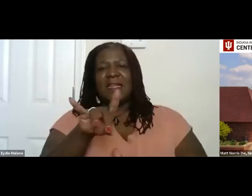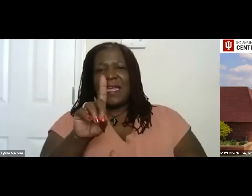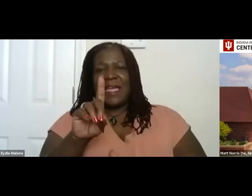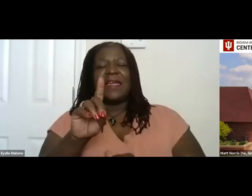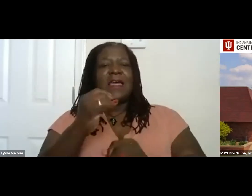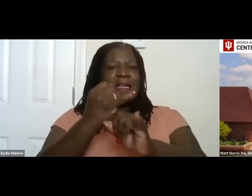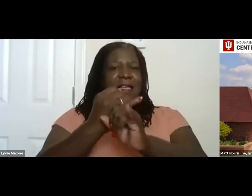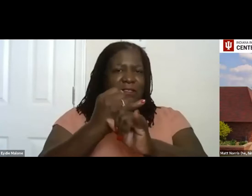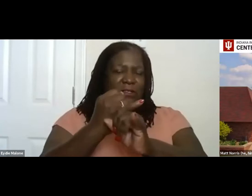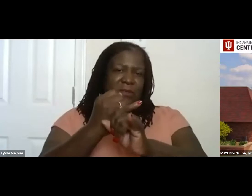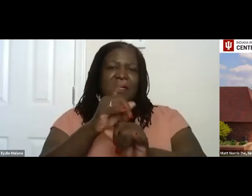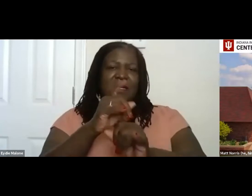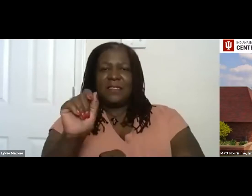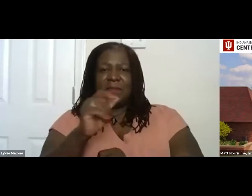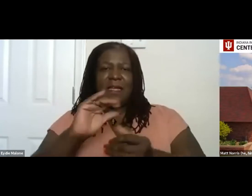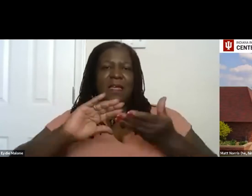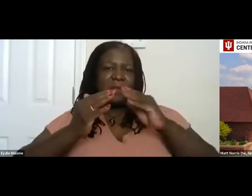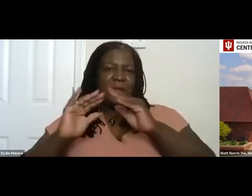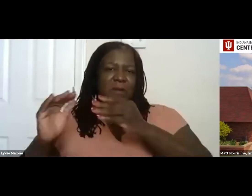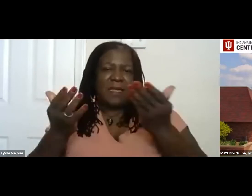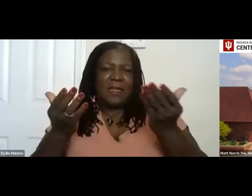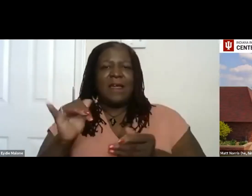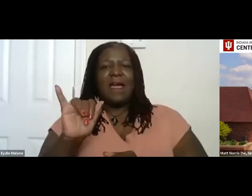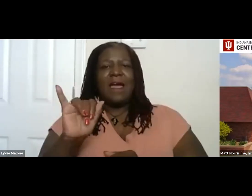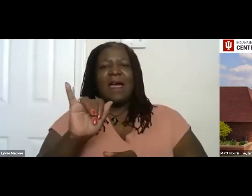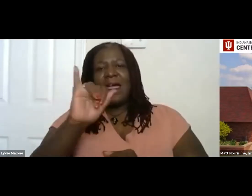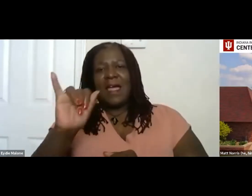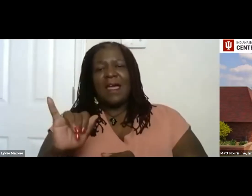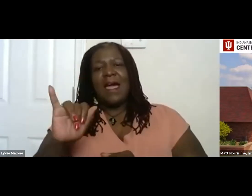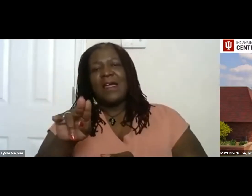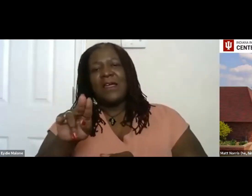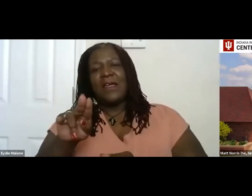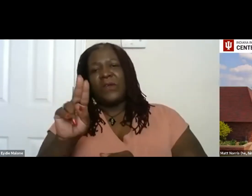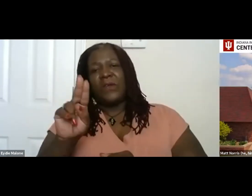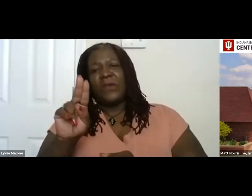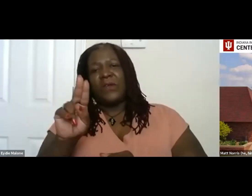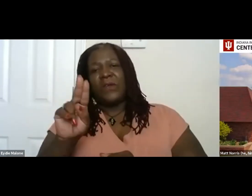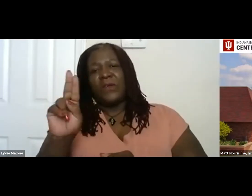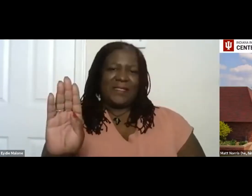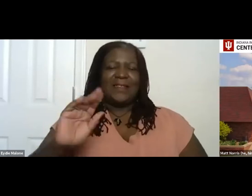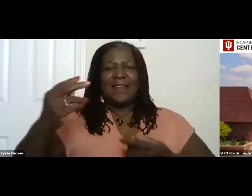at the Indiana University in Bloomington. Joining me today, I hope wherever you are in